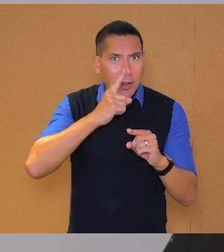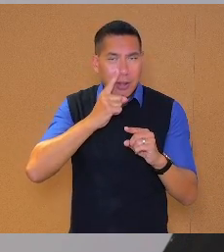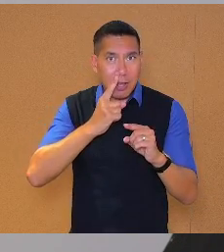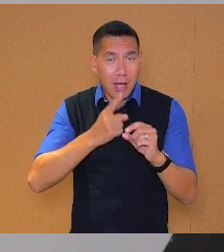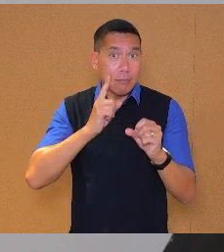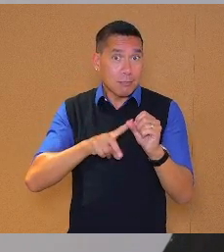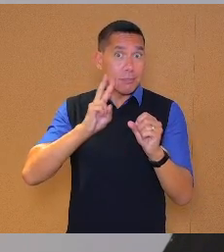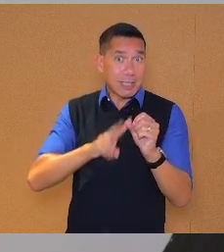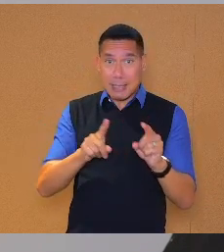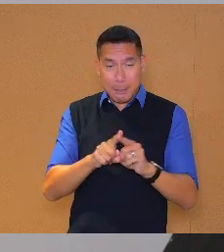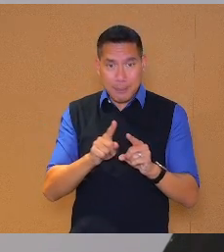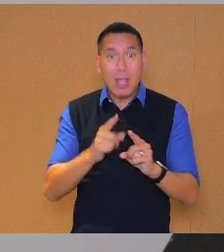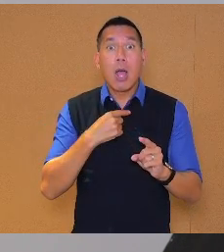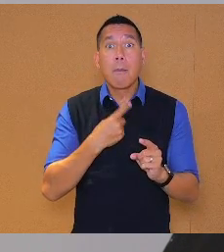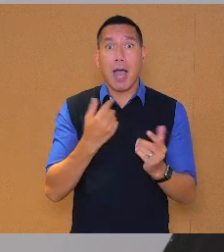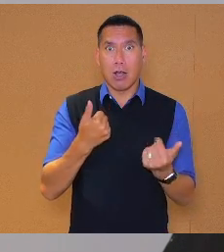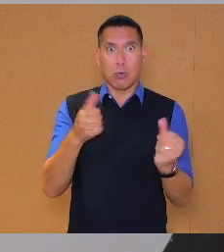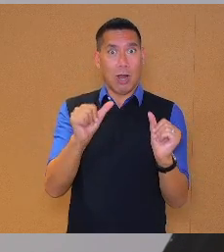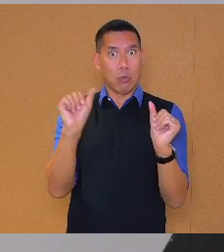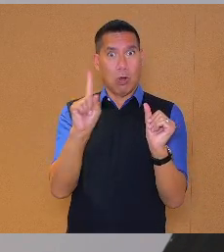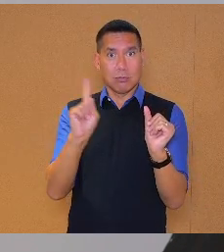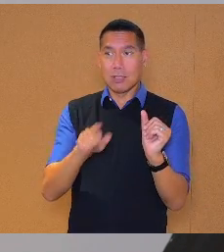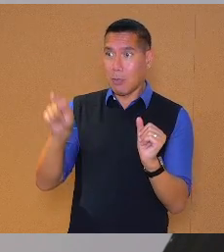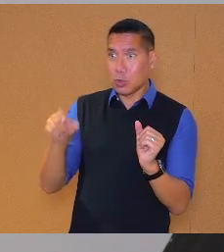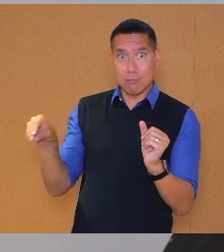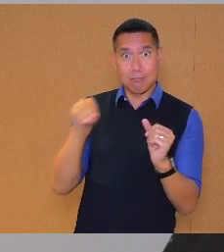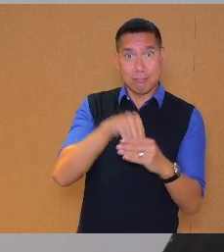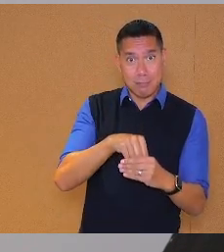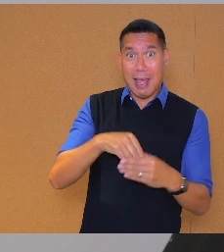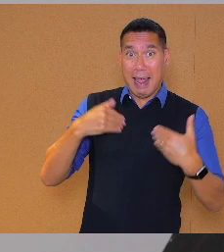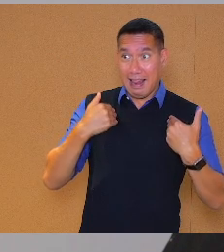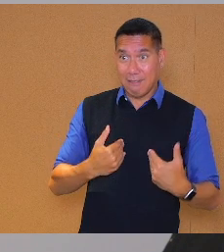been judged by a different pedal and the best part is that each panel included at least one young person living in Victoria. Like us! It is important to